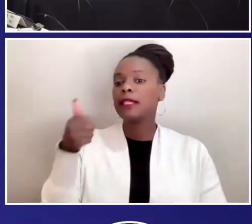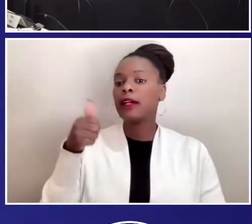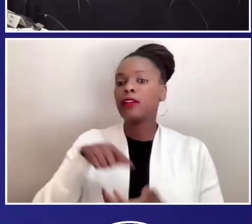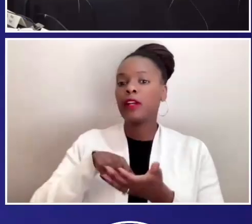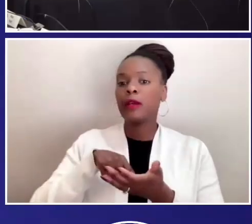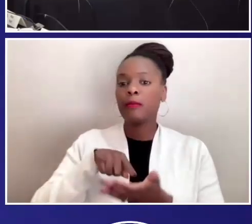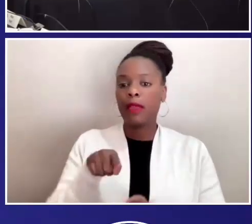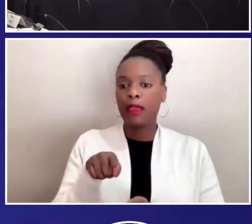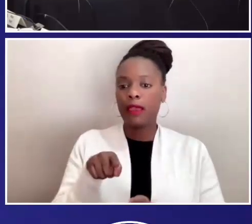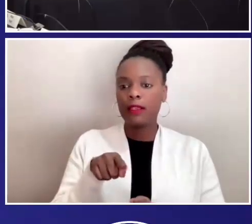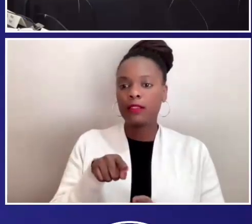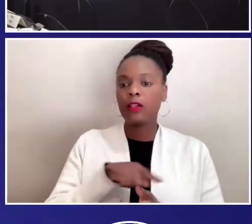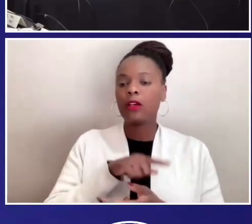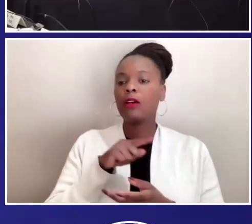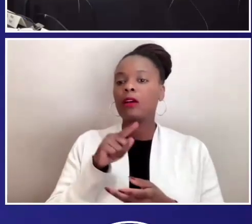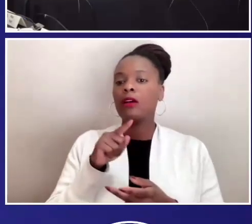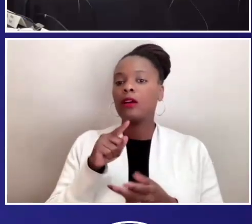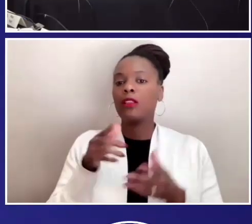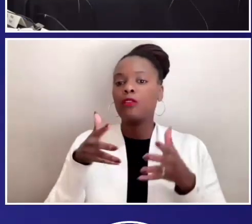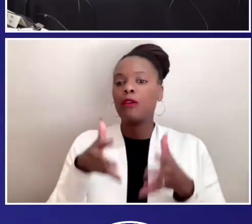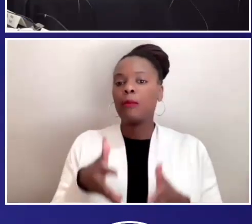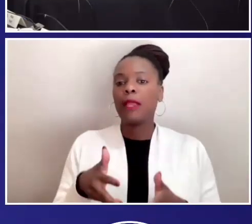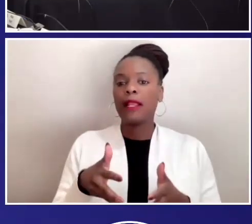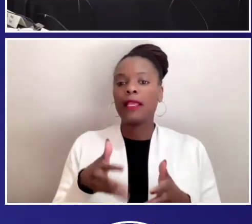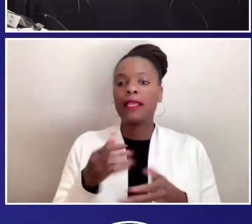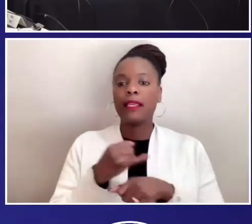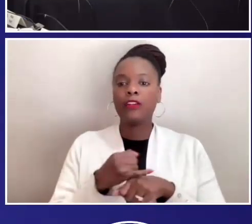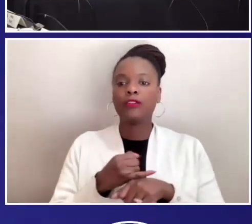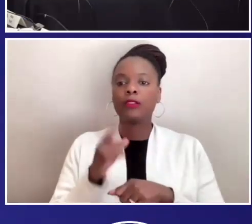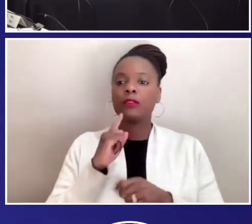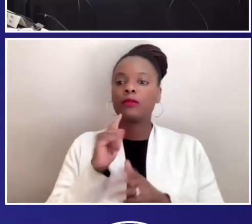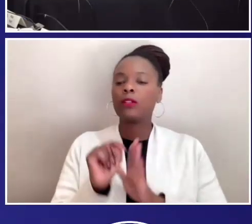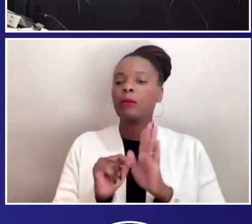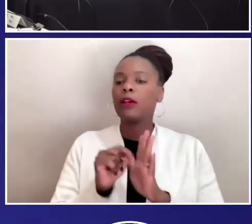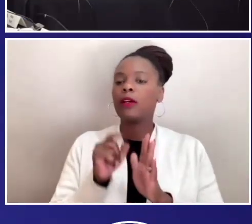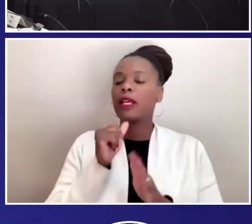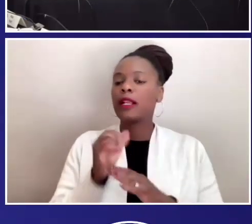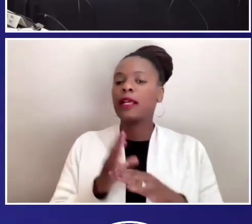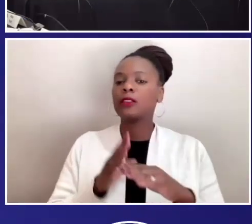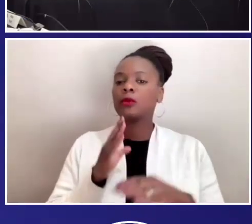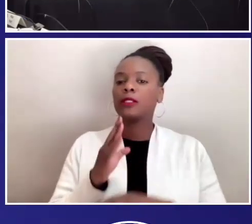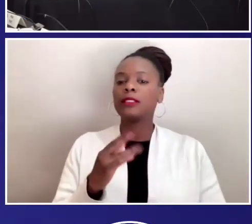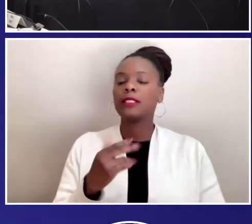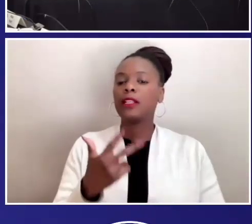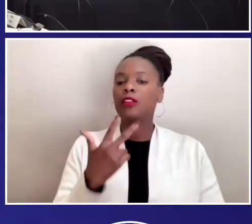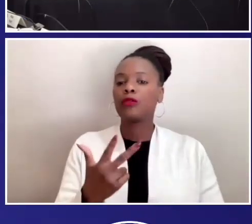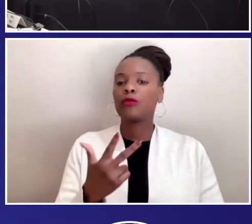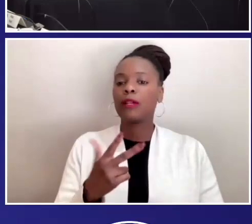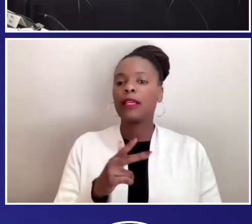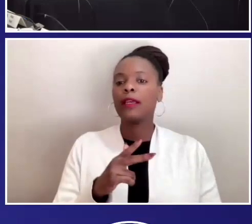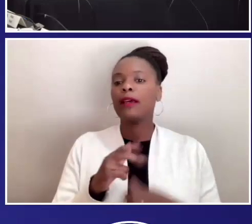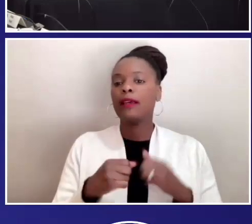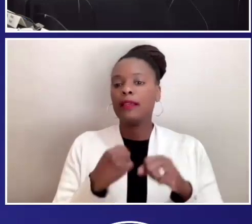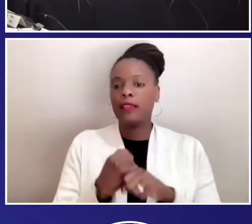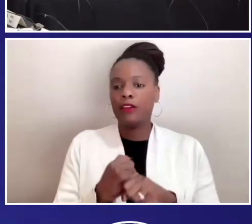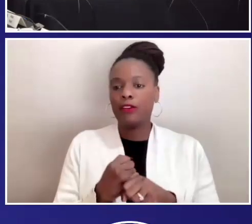the established repayment period start date on each loan repaid under the Income Based Repayment Plan. On a consolidation loan